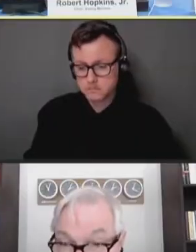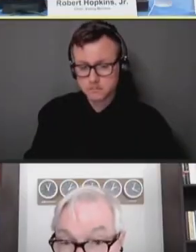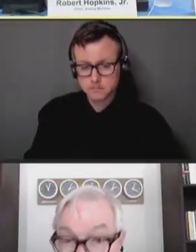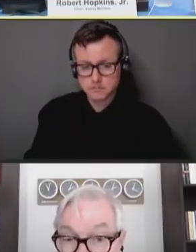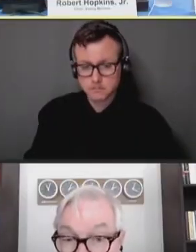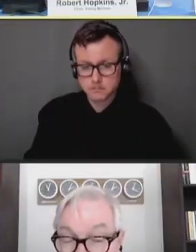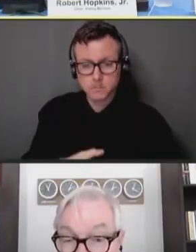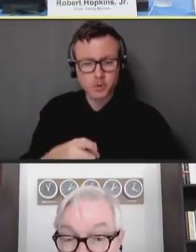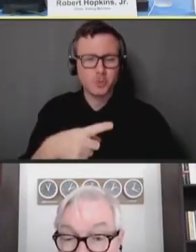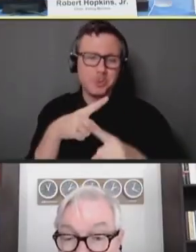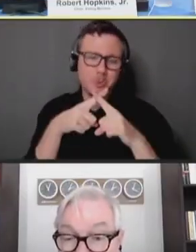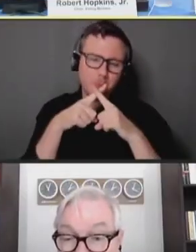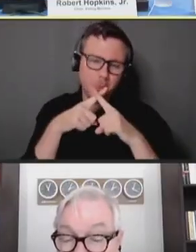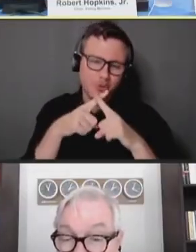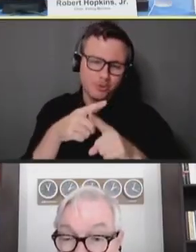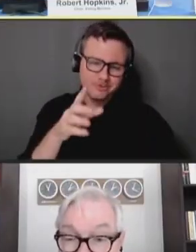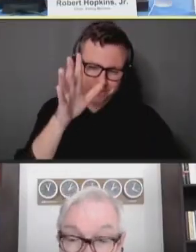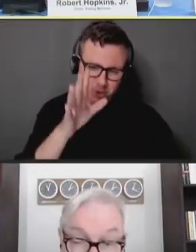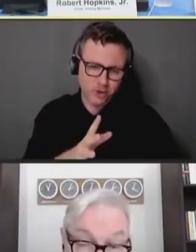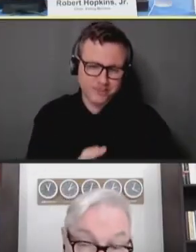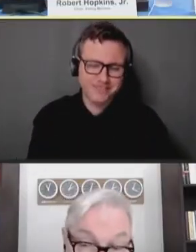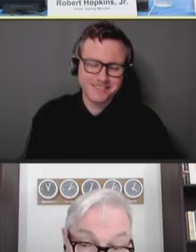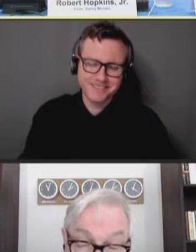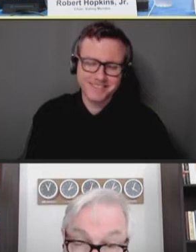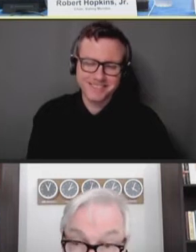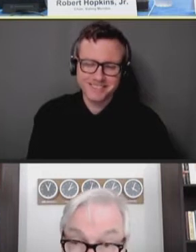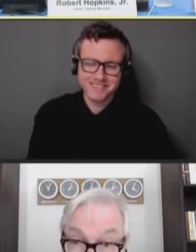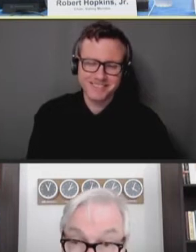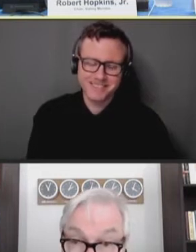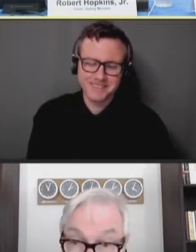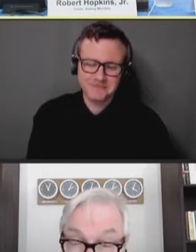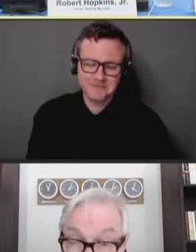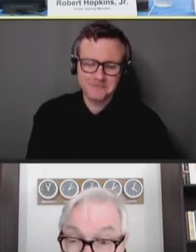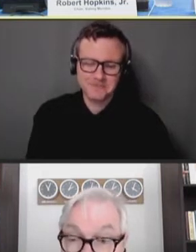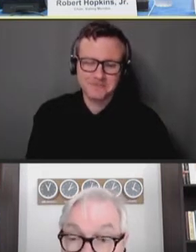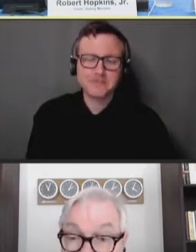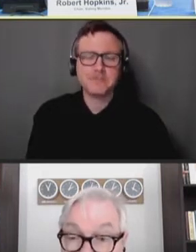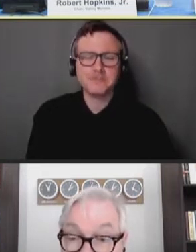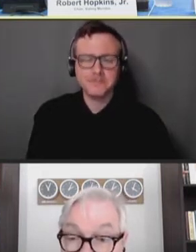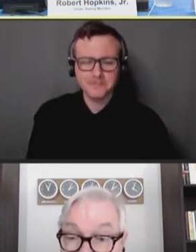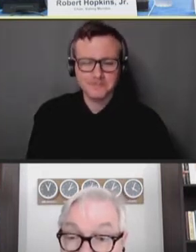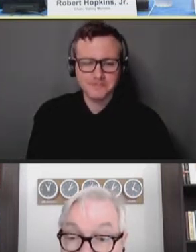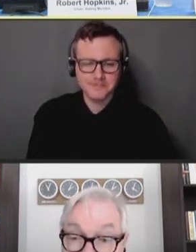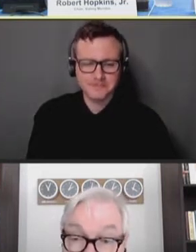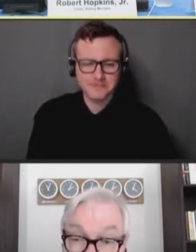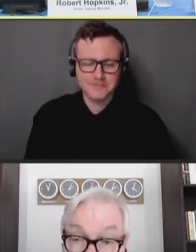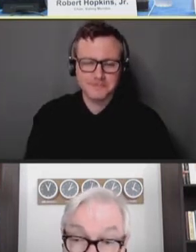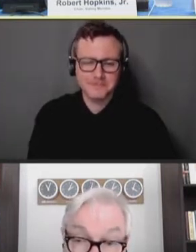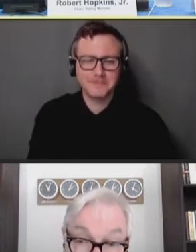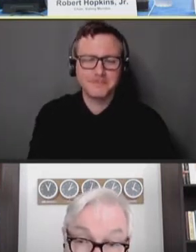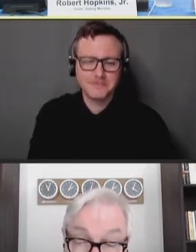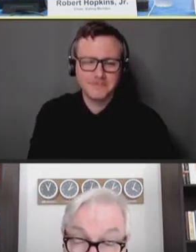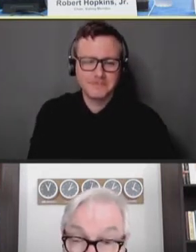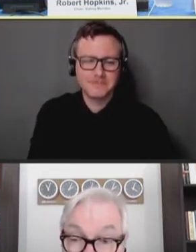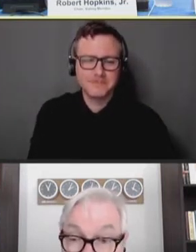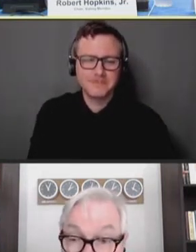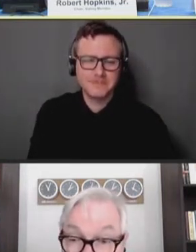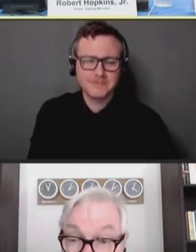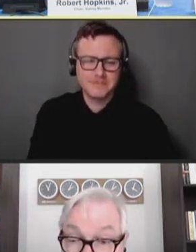You're on mute, I believe, sir.